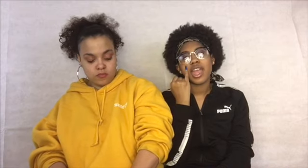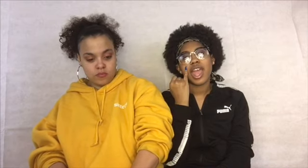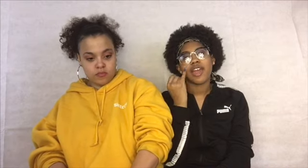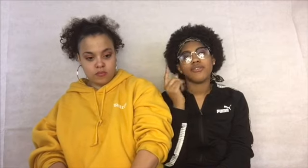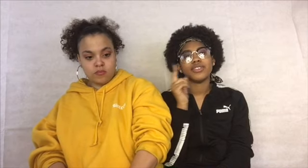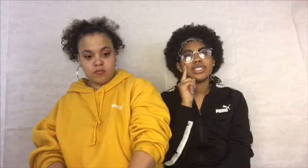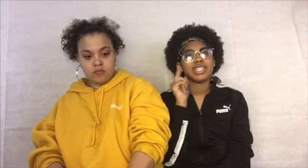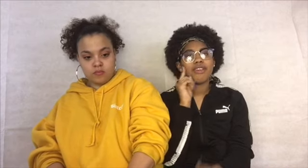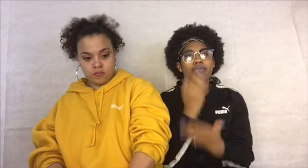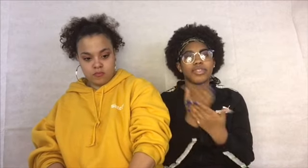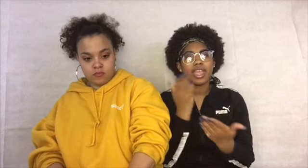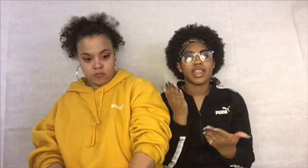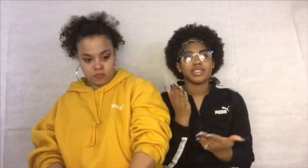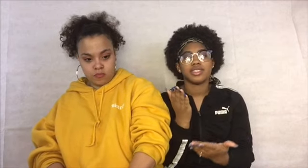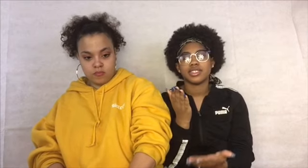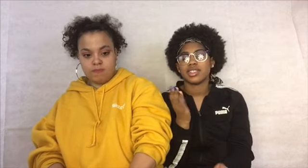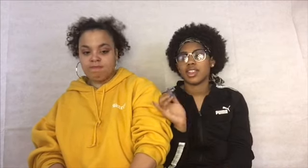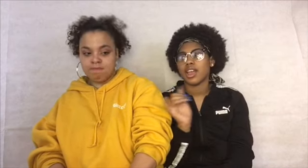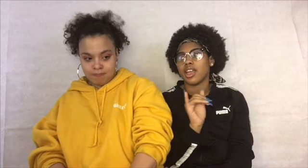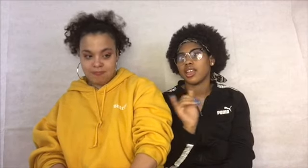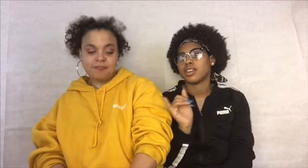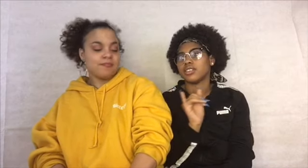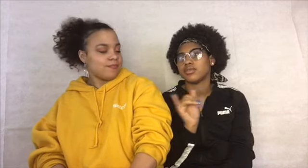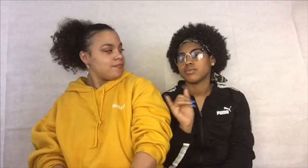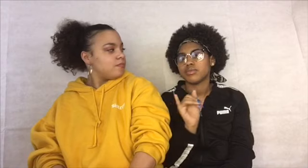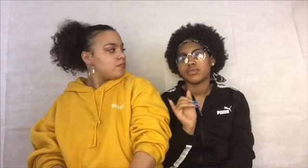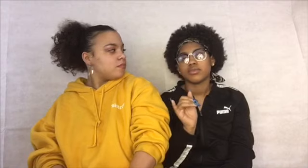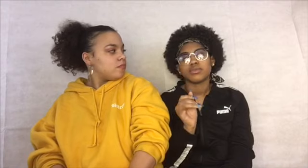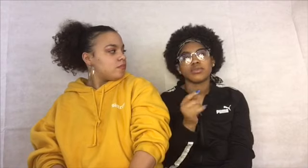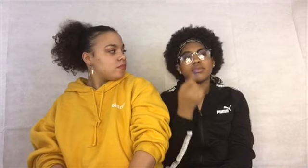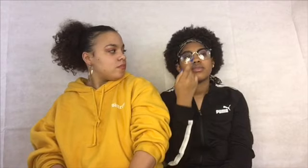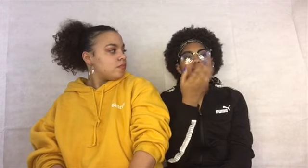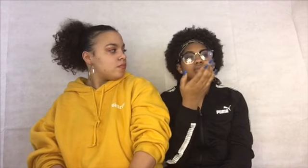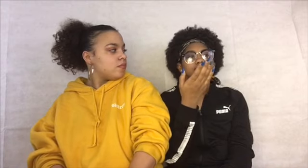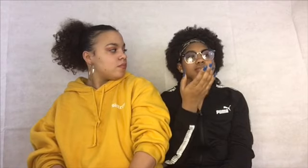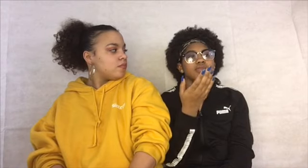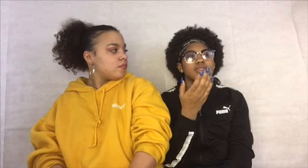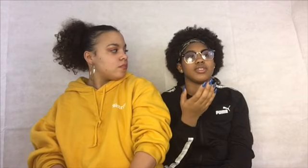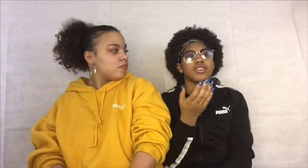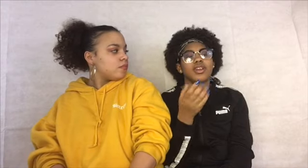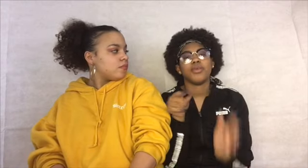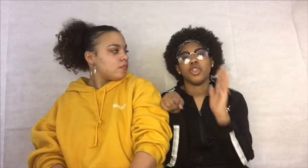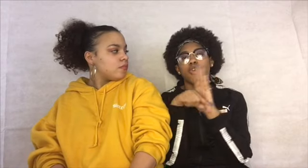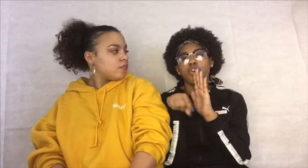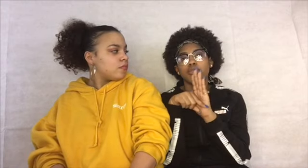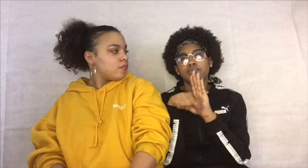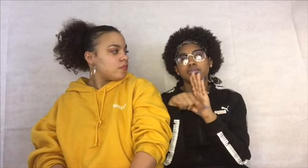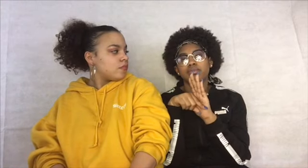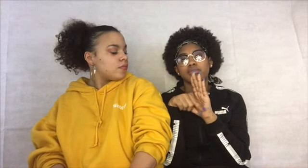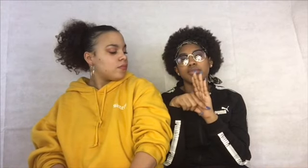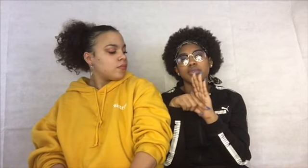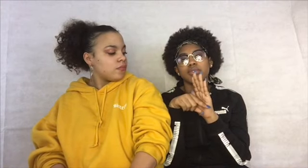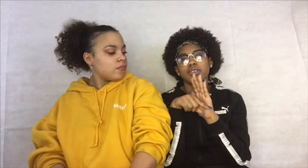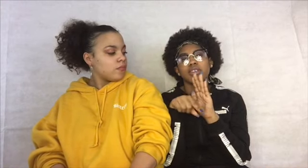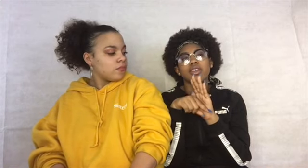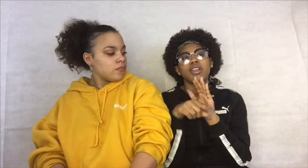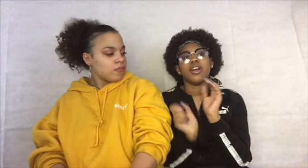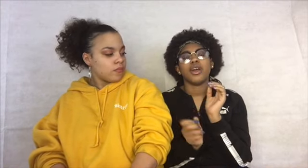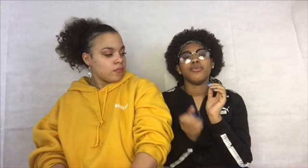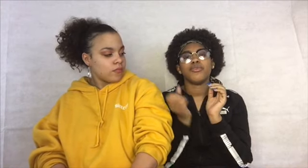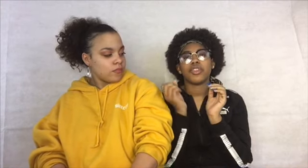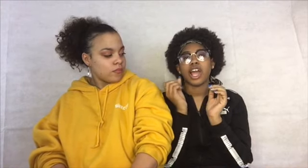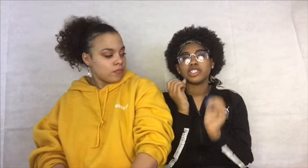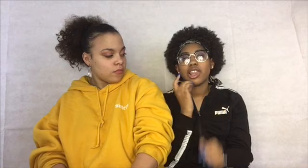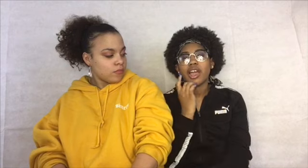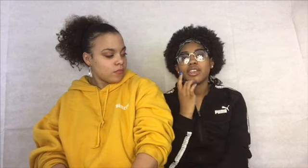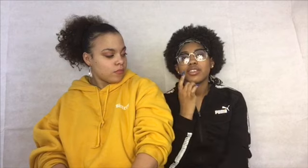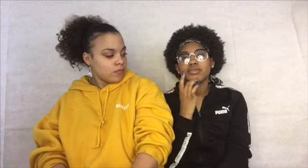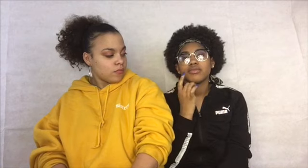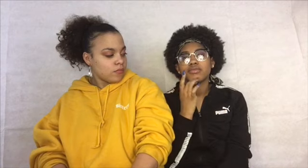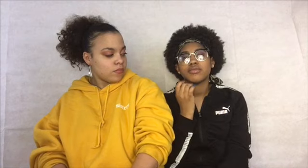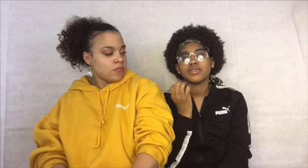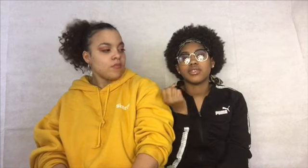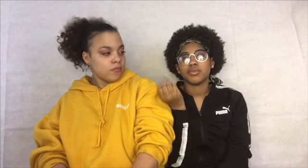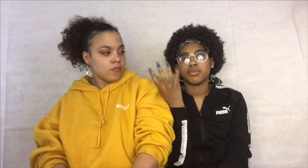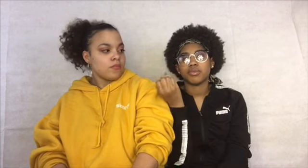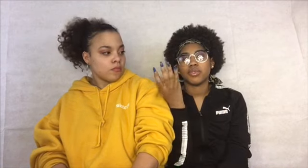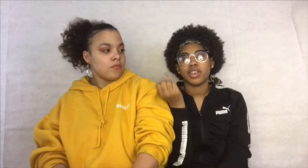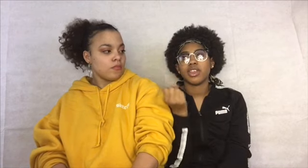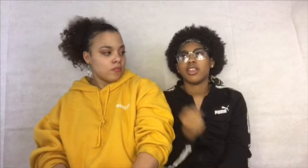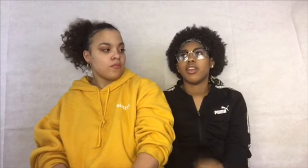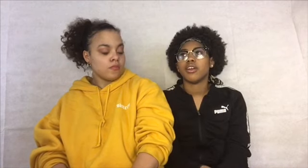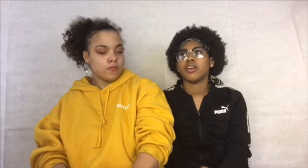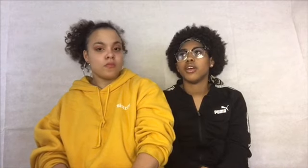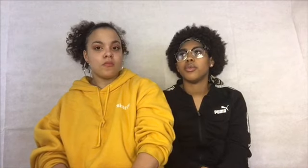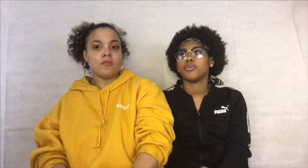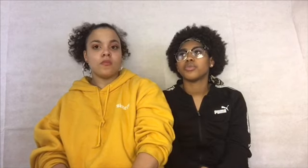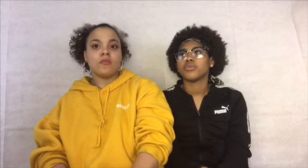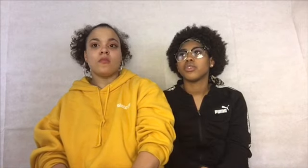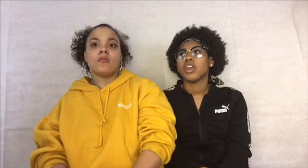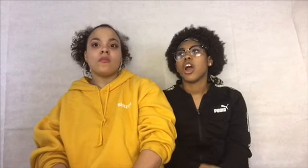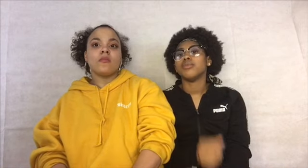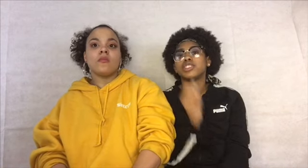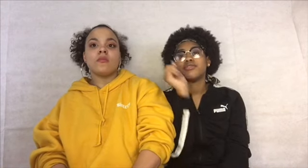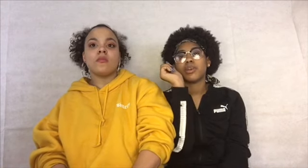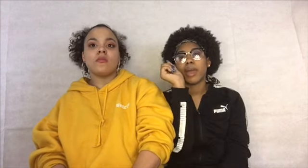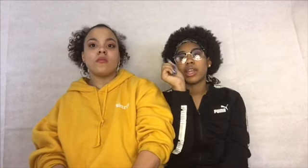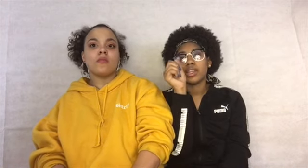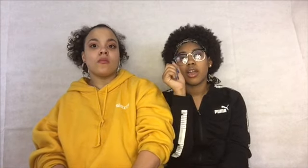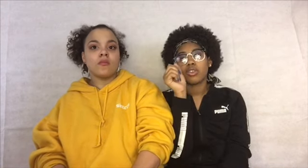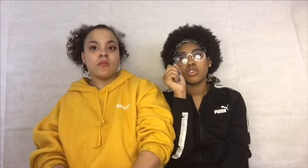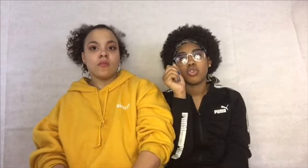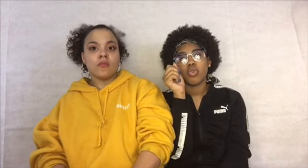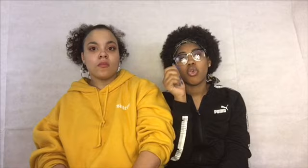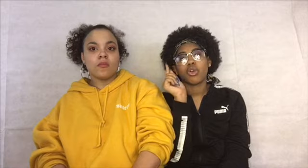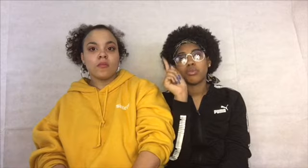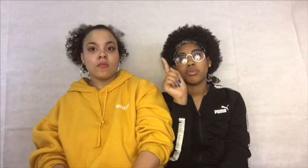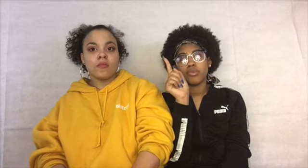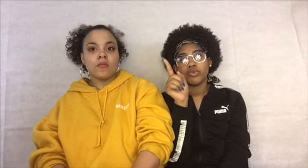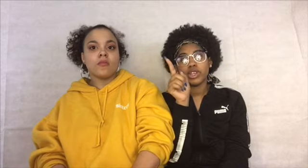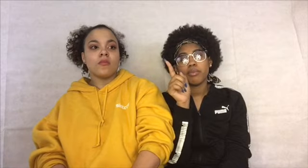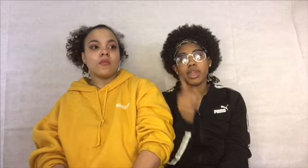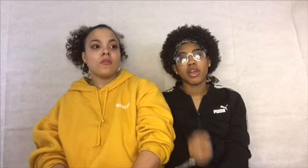They have have deaf things like alarms that have flashing lights. You can have this technology put in your home and out